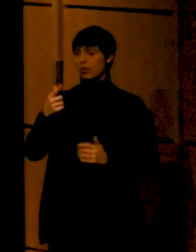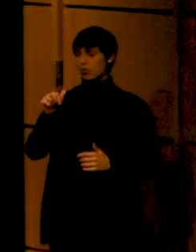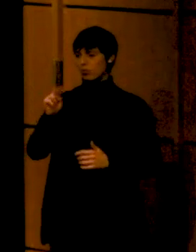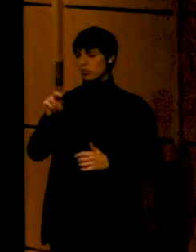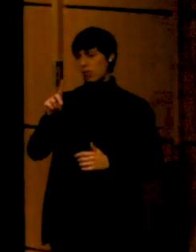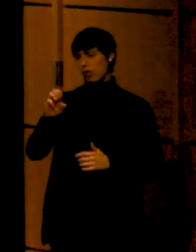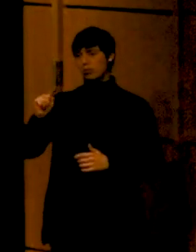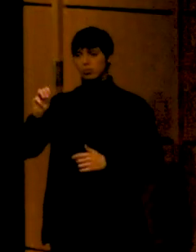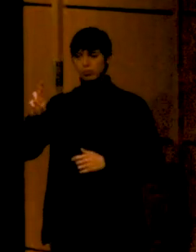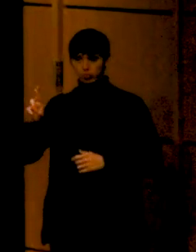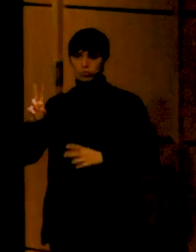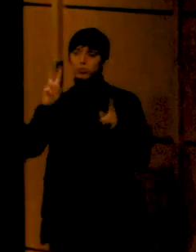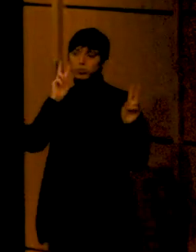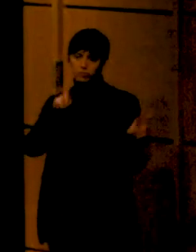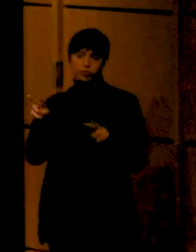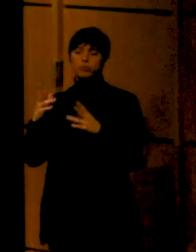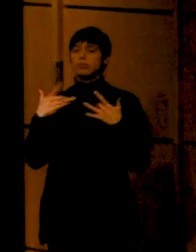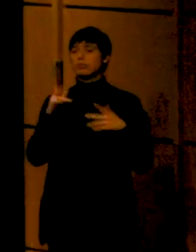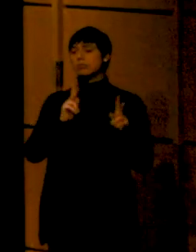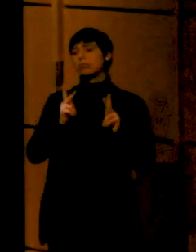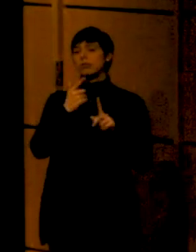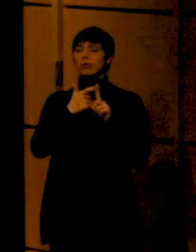People would normally come from Northern Europe and stop it Roman turn around.